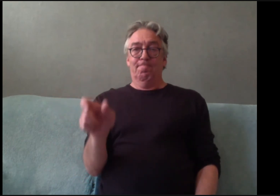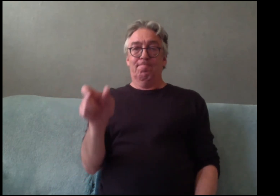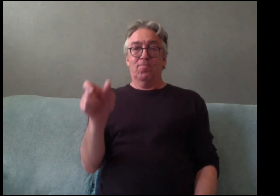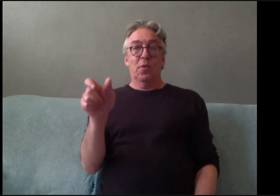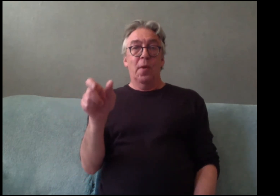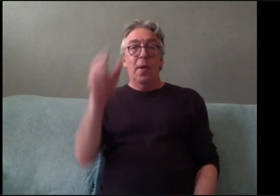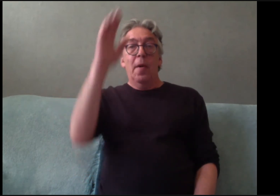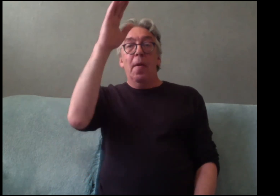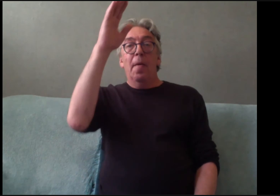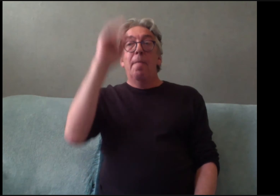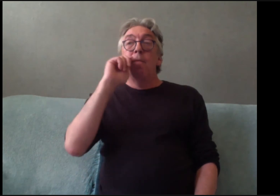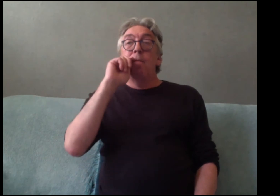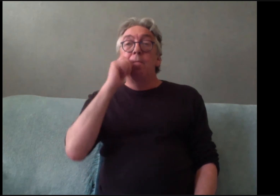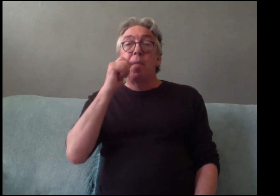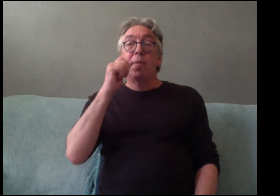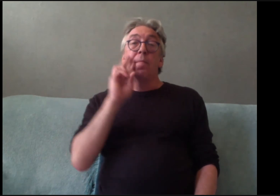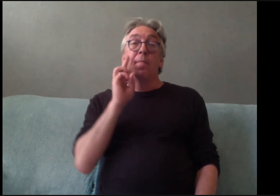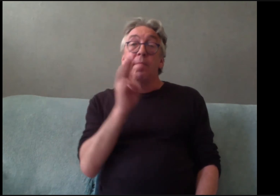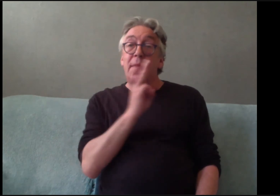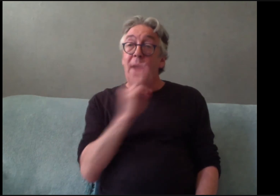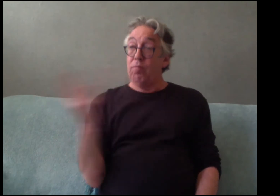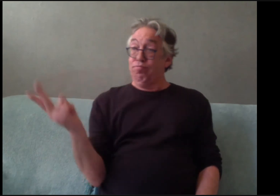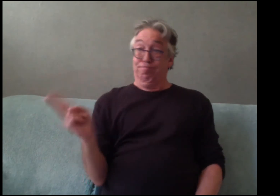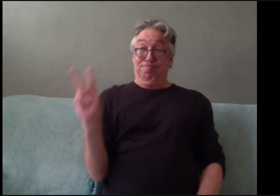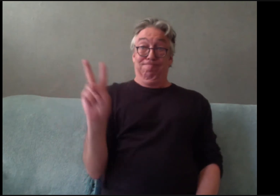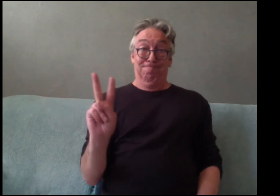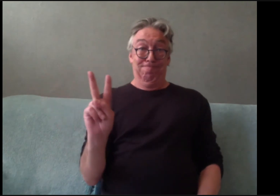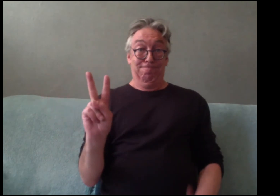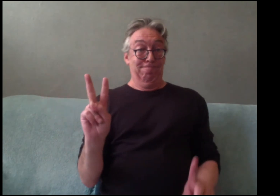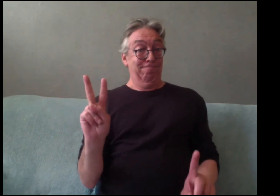They also face practical difficulties such as going shopping,